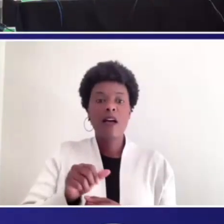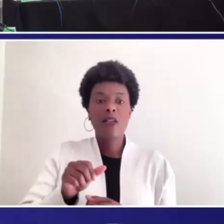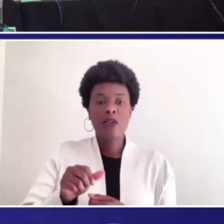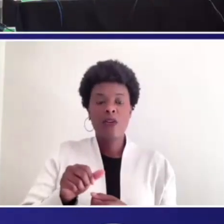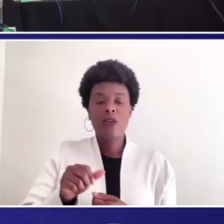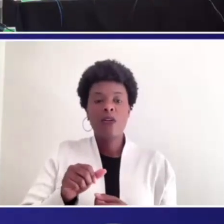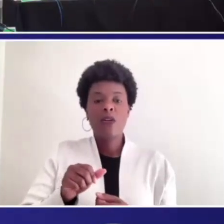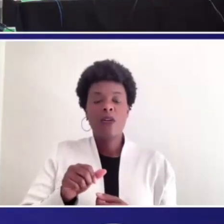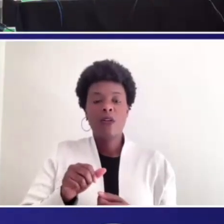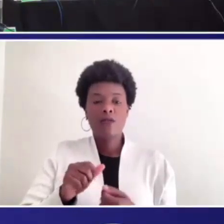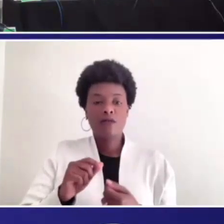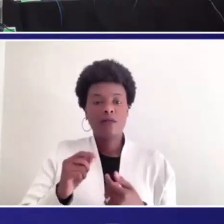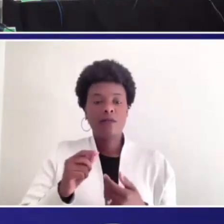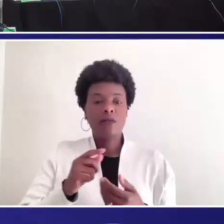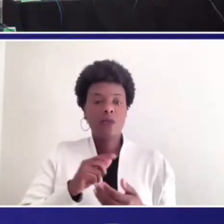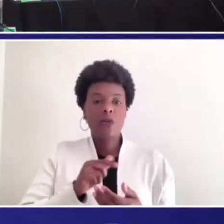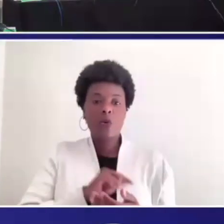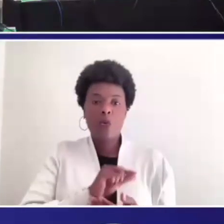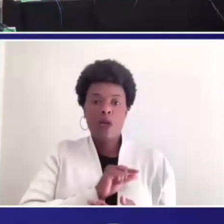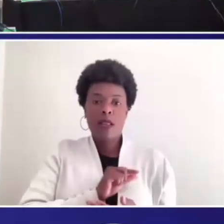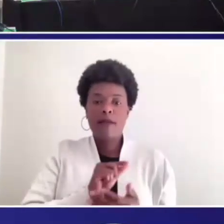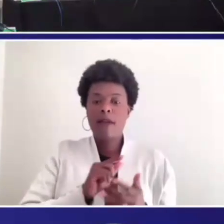with all other eligible, eligible criteria being met.